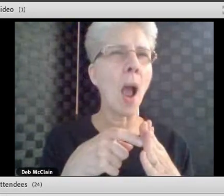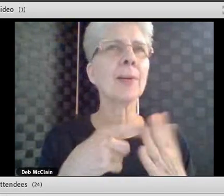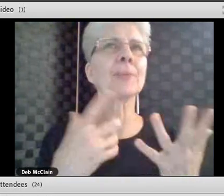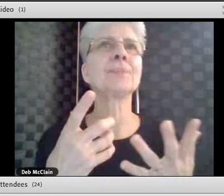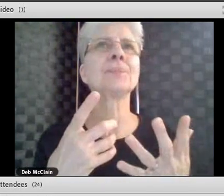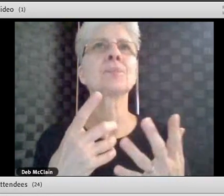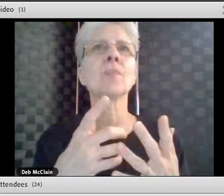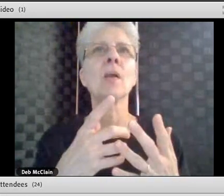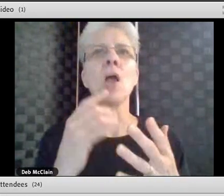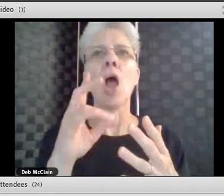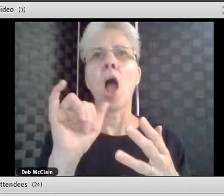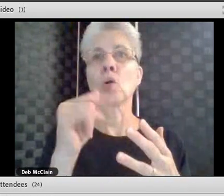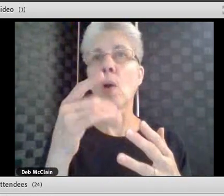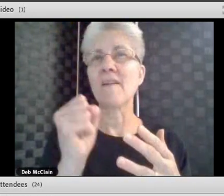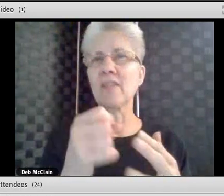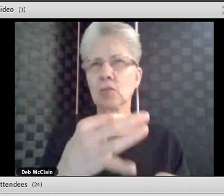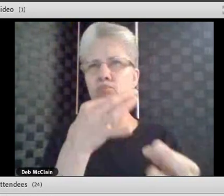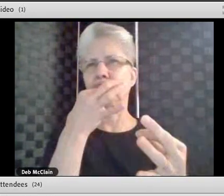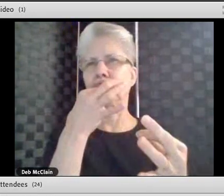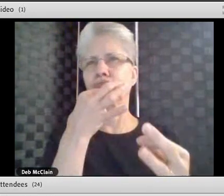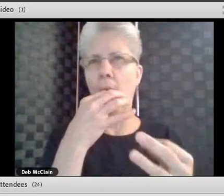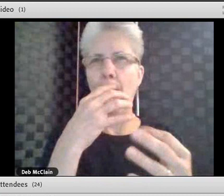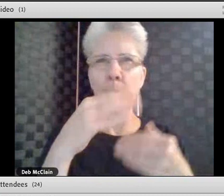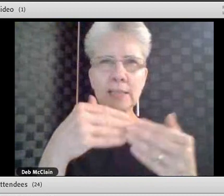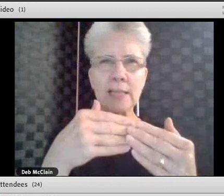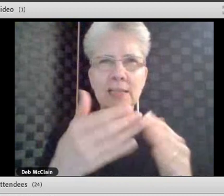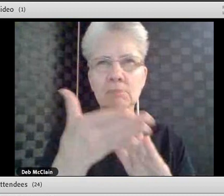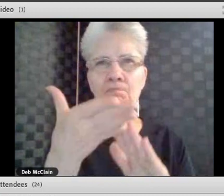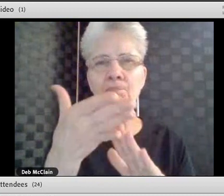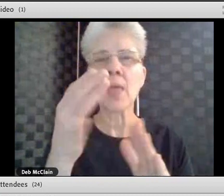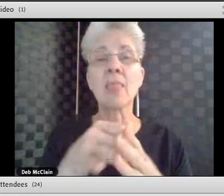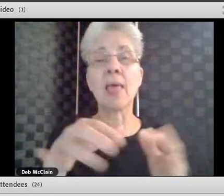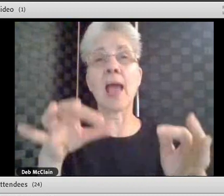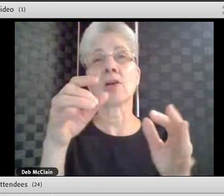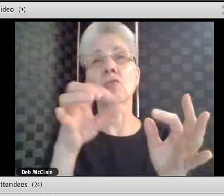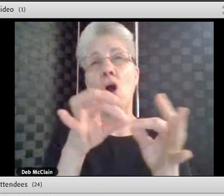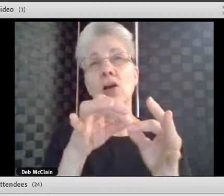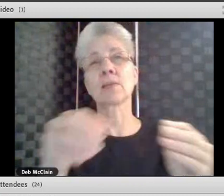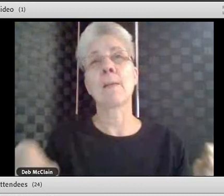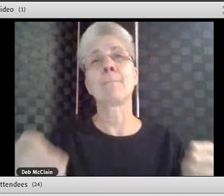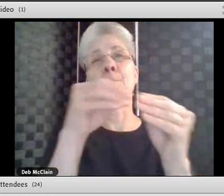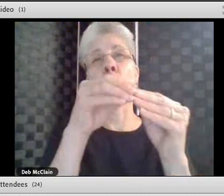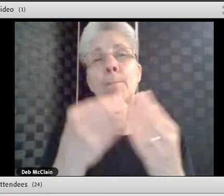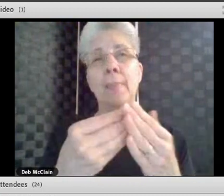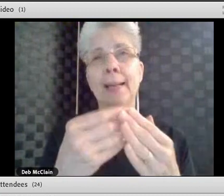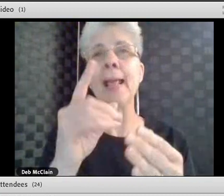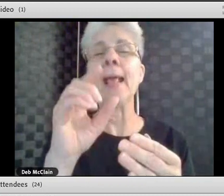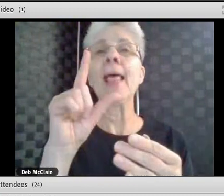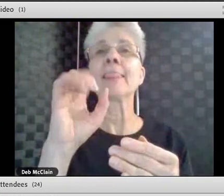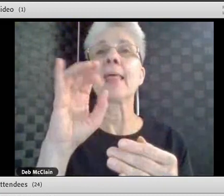and PCs require great graphics quality and processing, and that costs a lot more money.